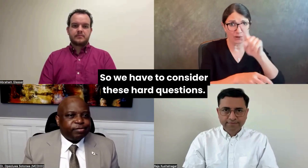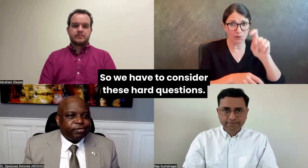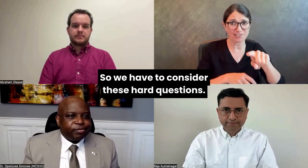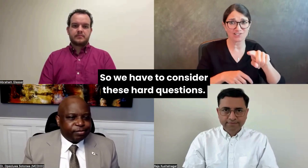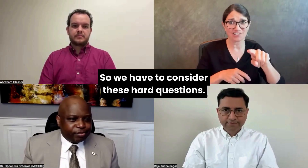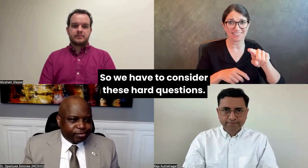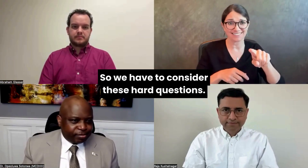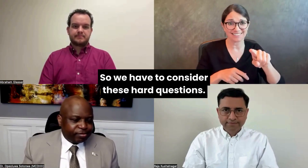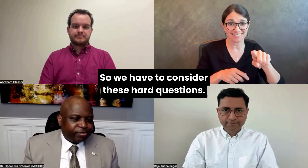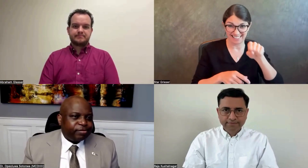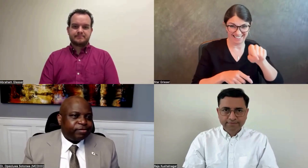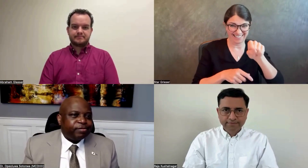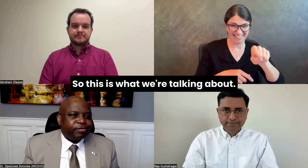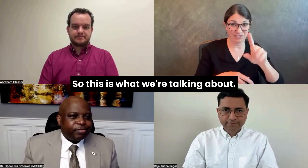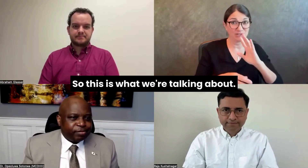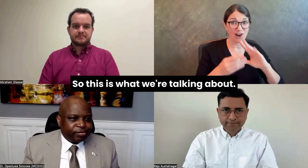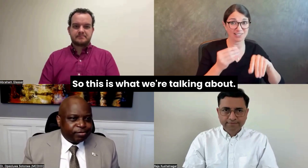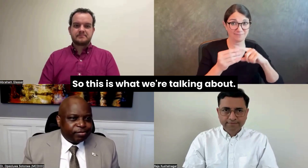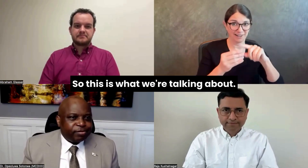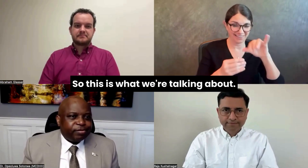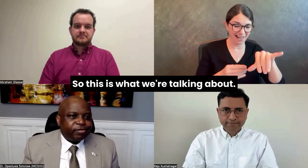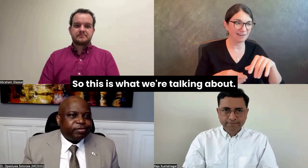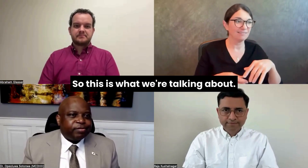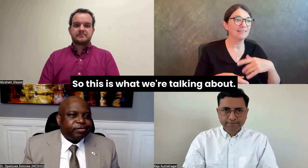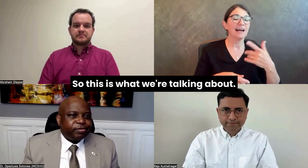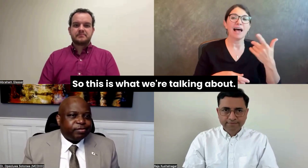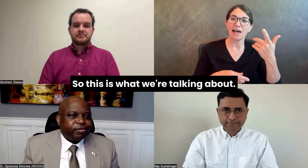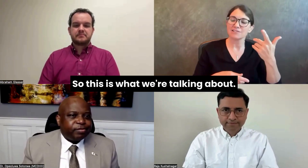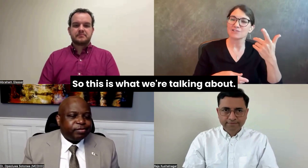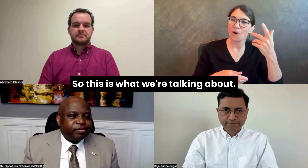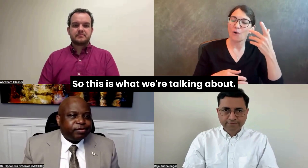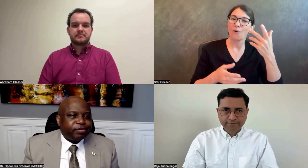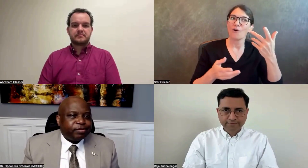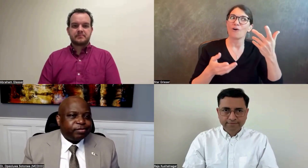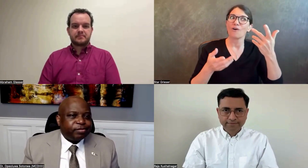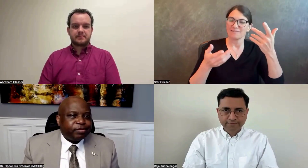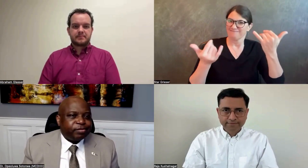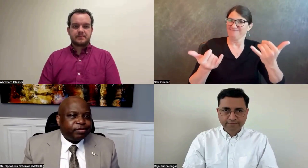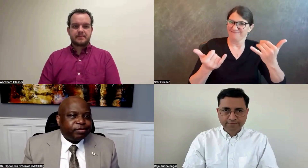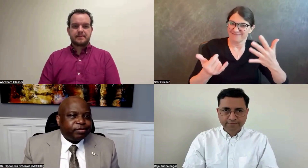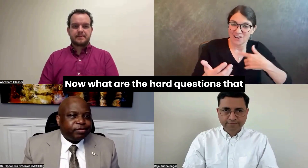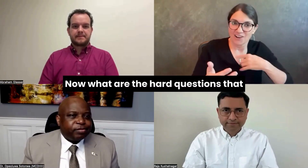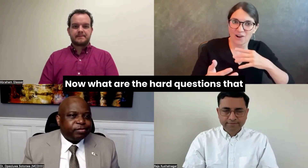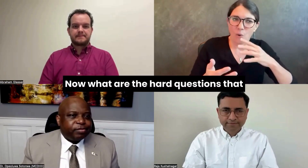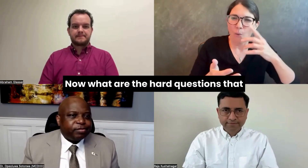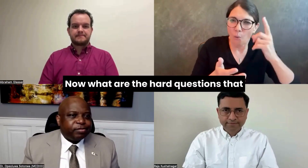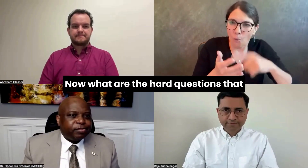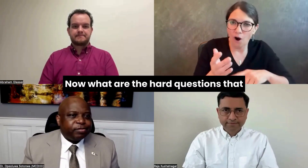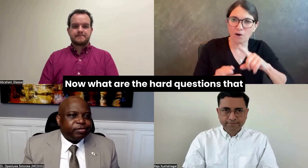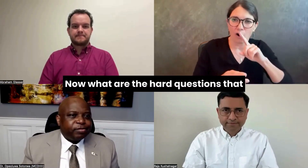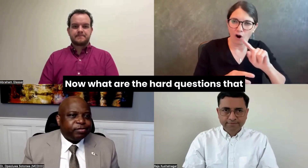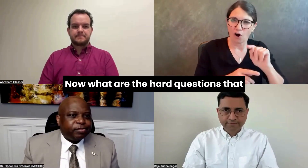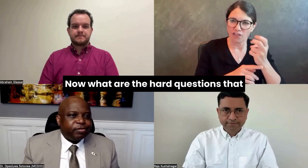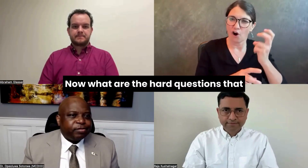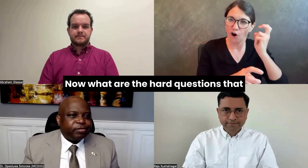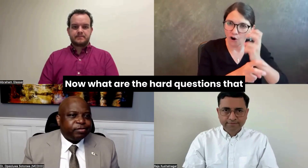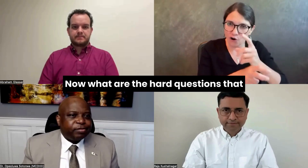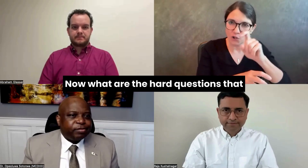So this is what we're talking about. Now what are the hard questions that